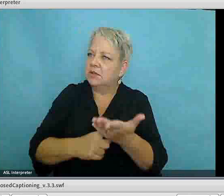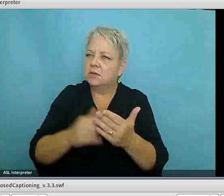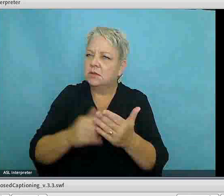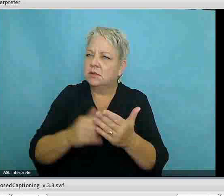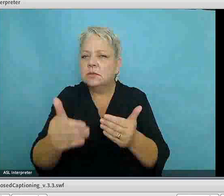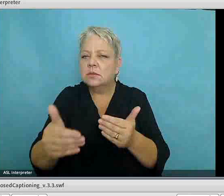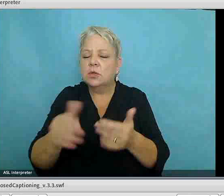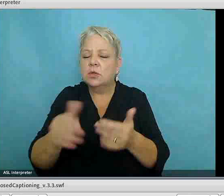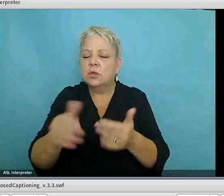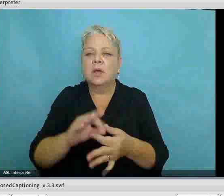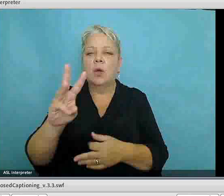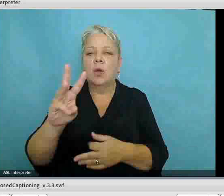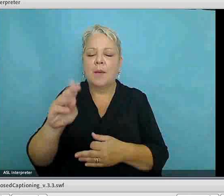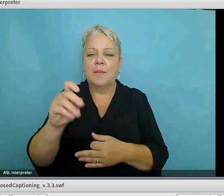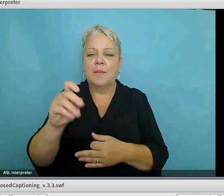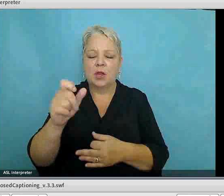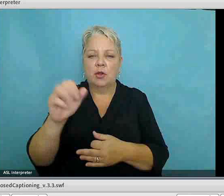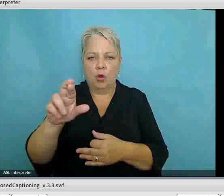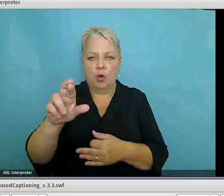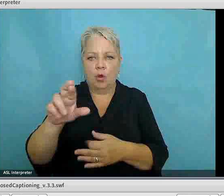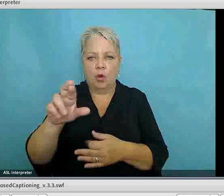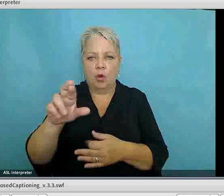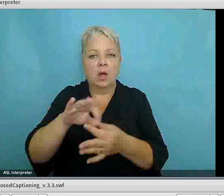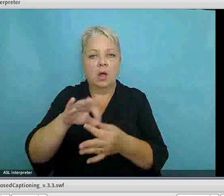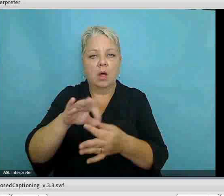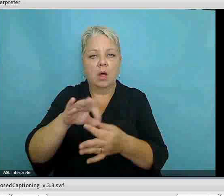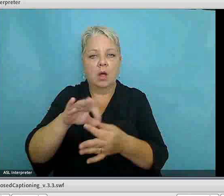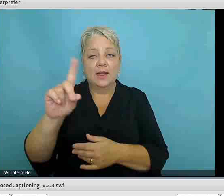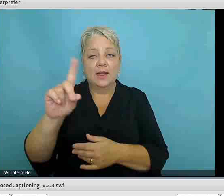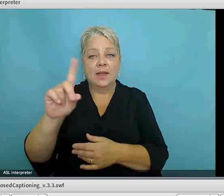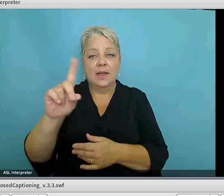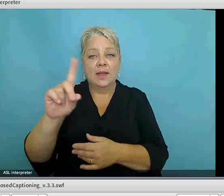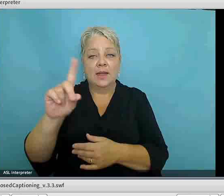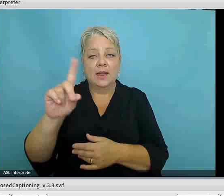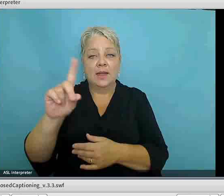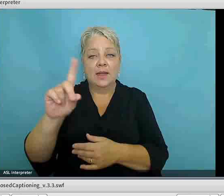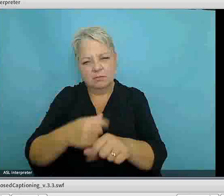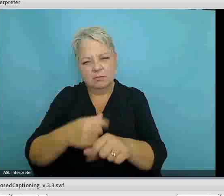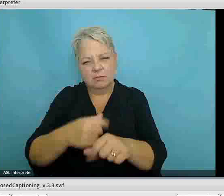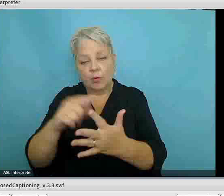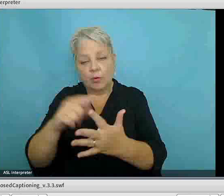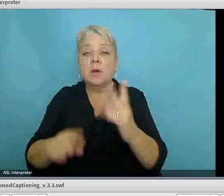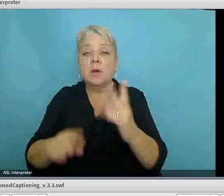But it is very important to us, and to the extent that, and what we've heard is many